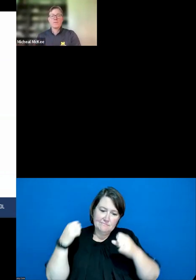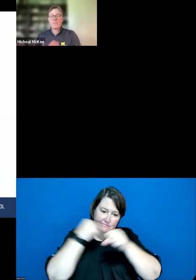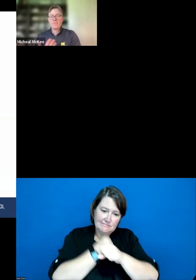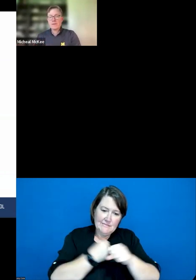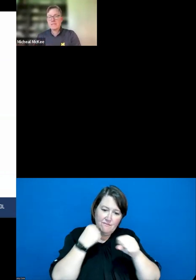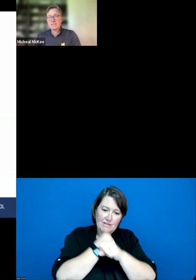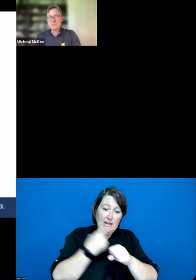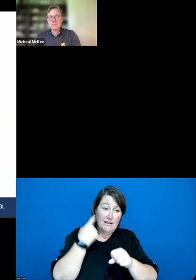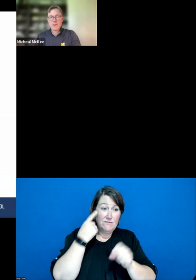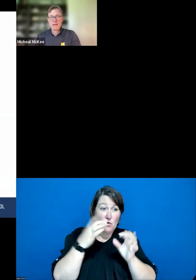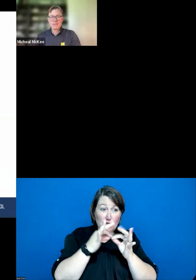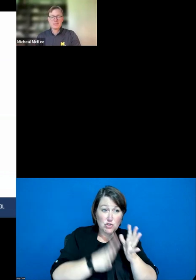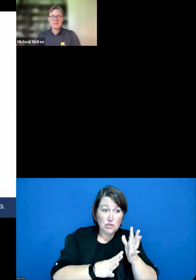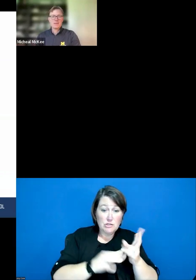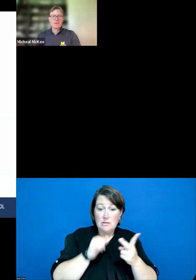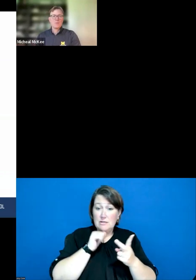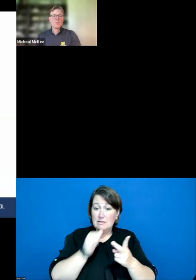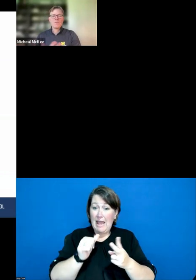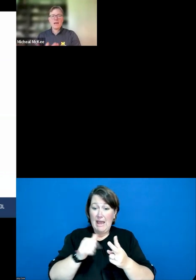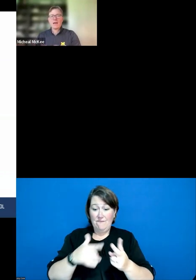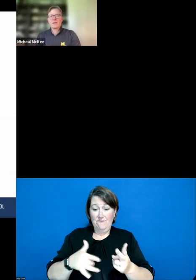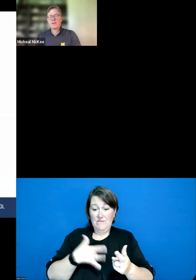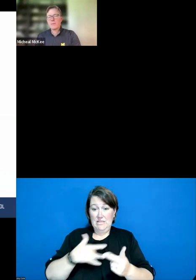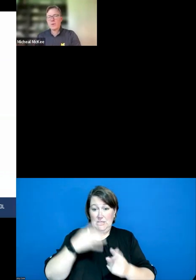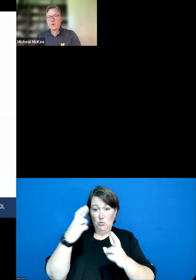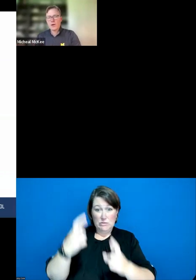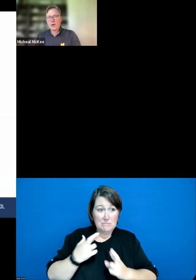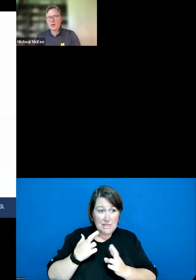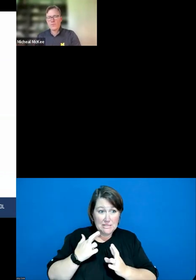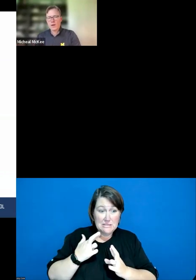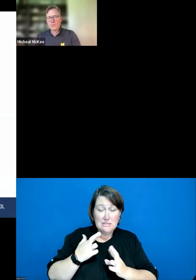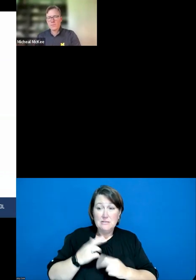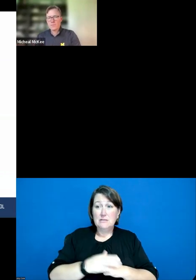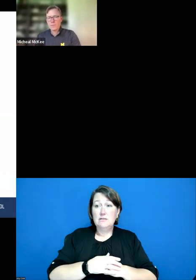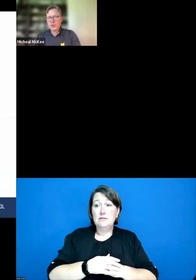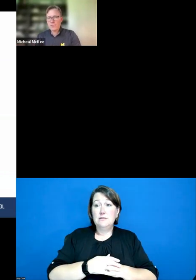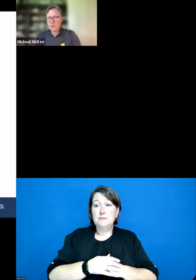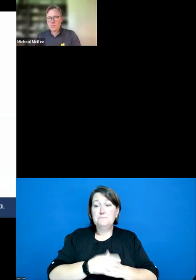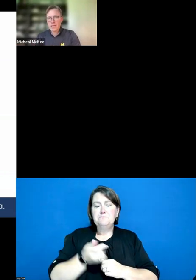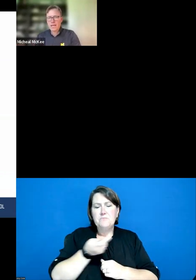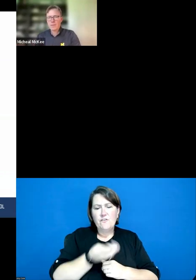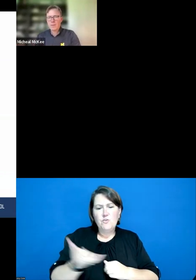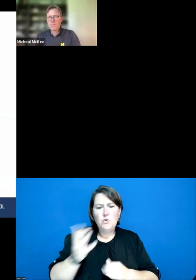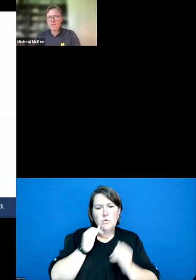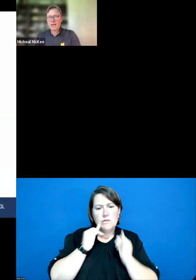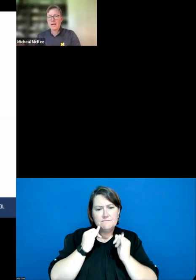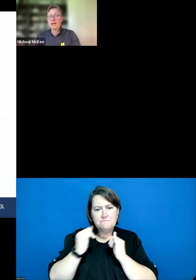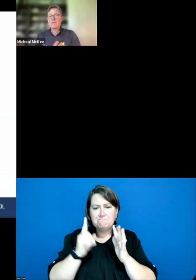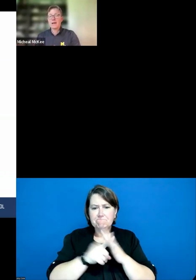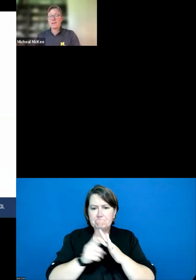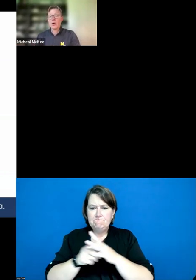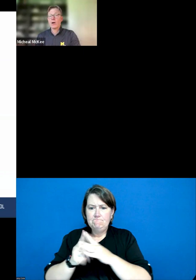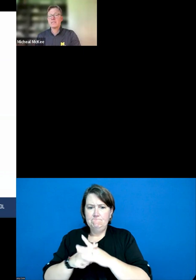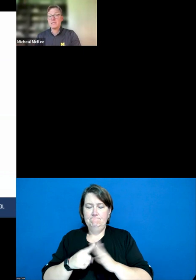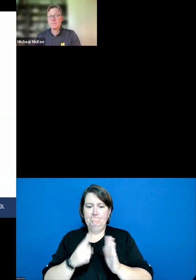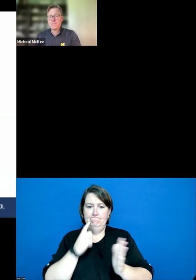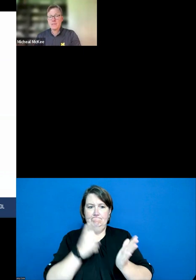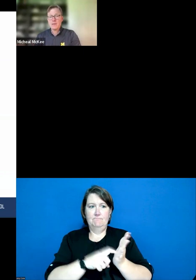feeling disrespected, we've had a number of interviews that came up that highlighted autism.